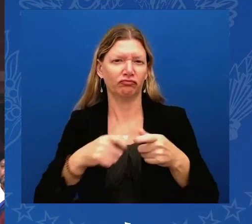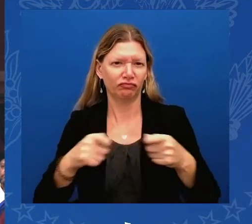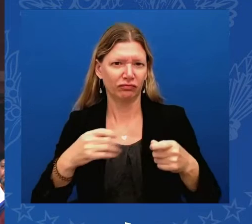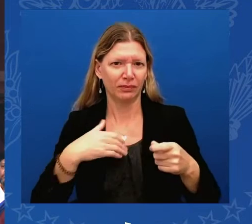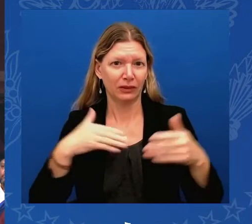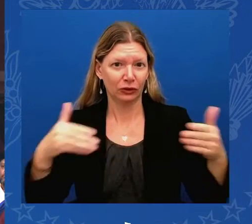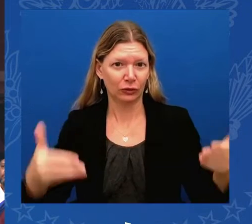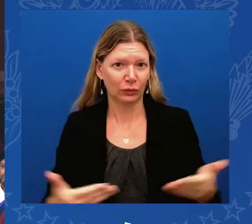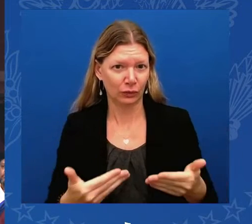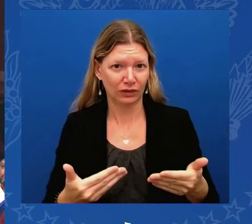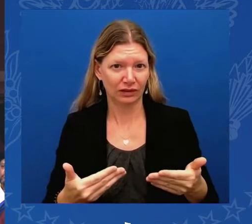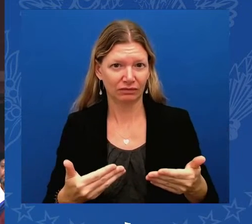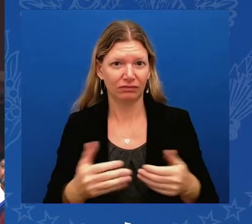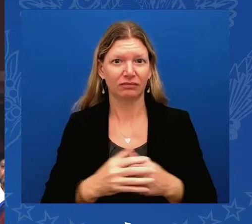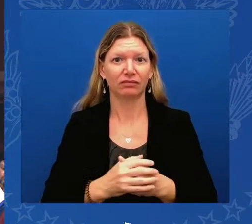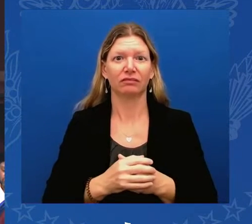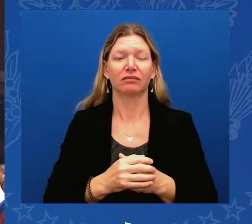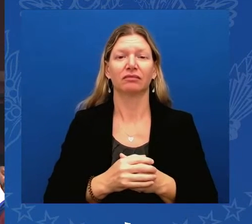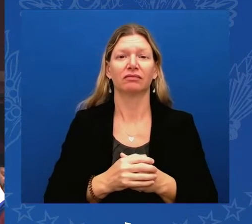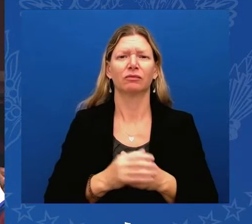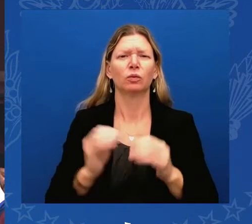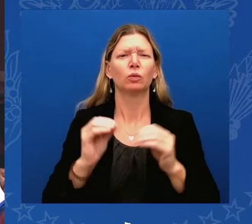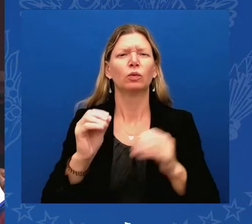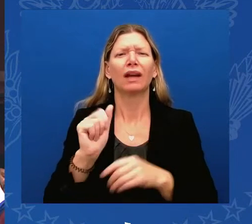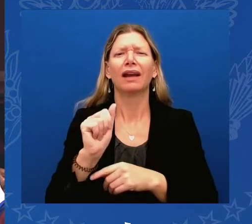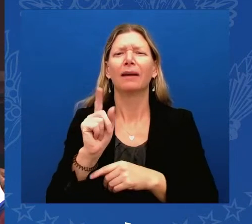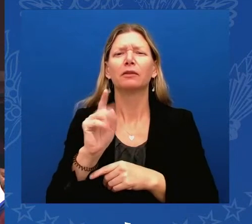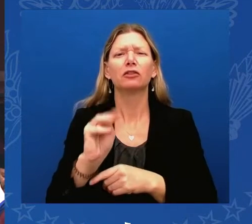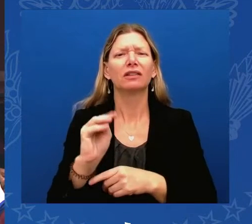since the inception of historically black colleges and universities,